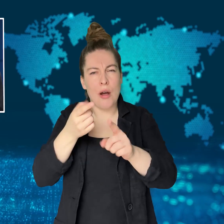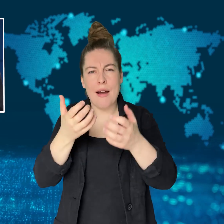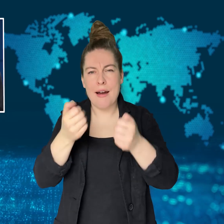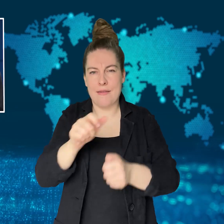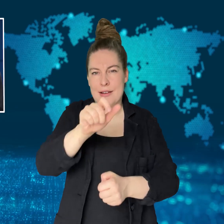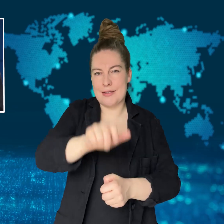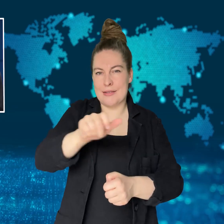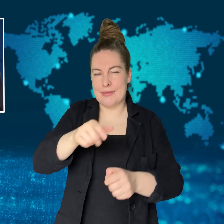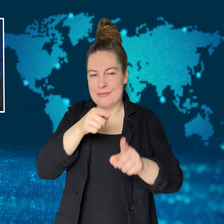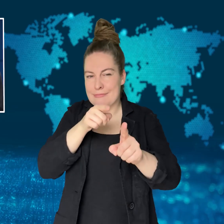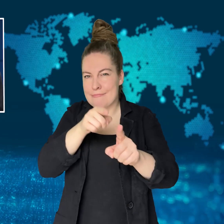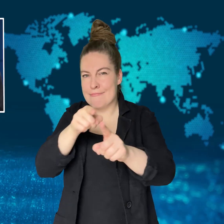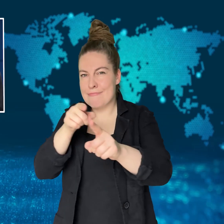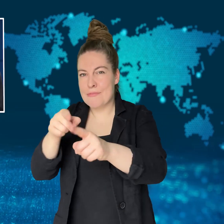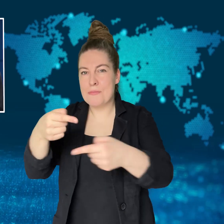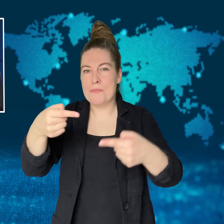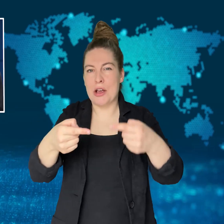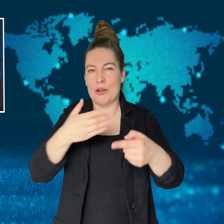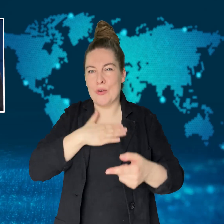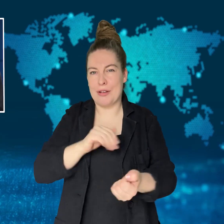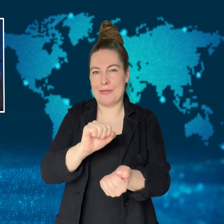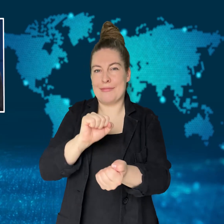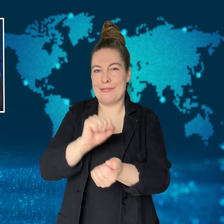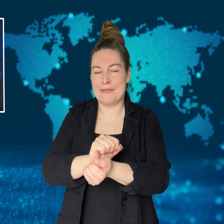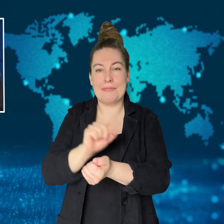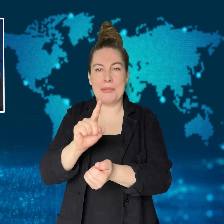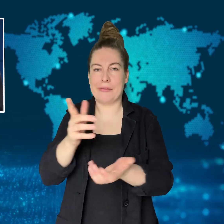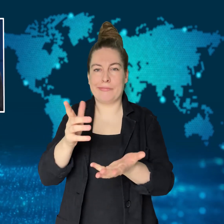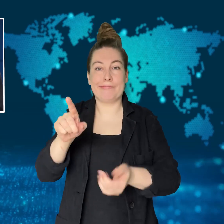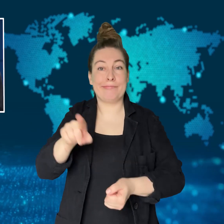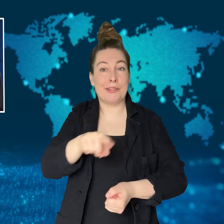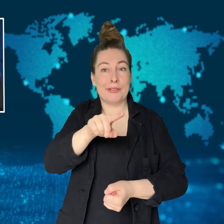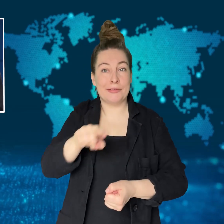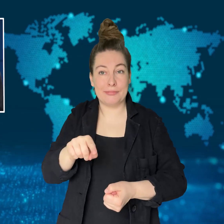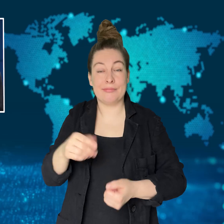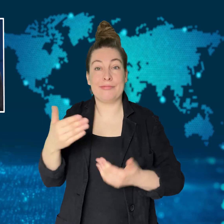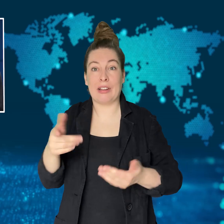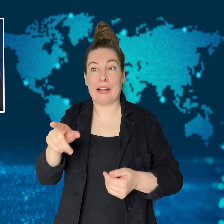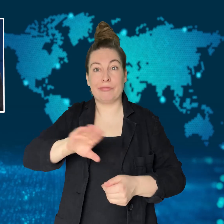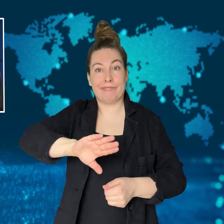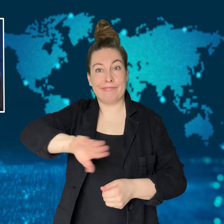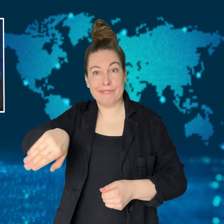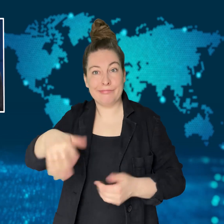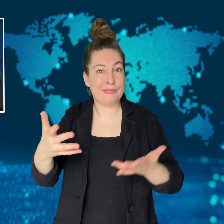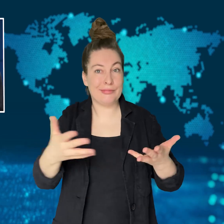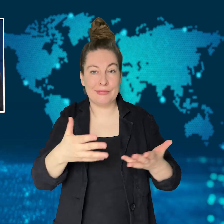but was impeached the same month. Han was not involved in the martial